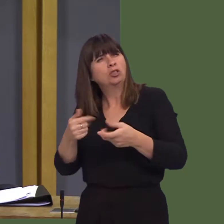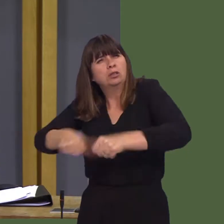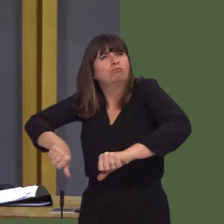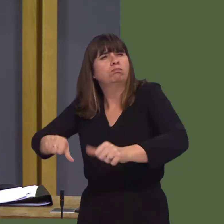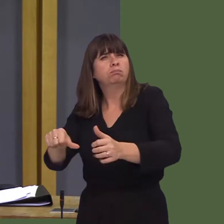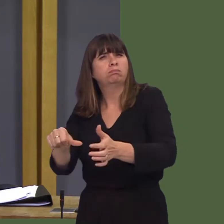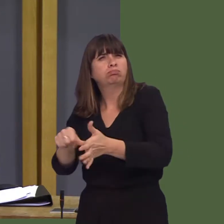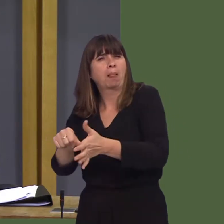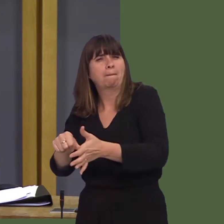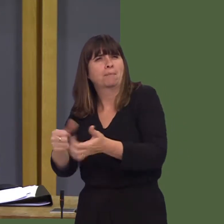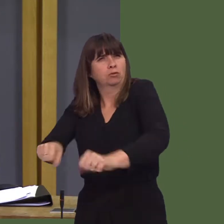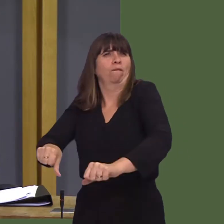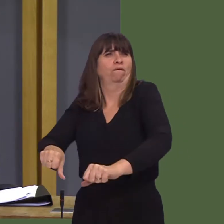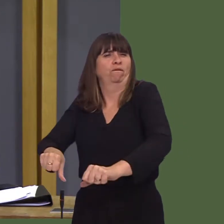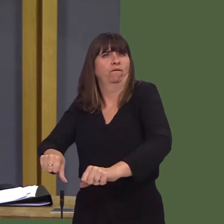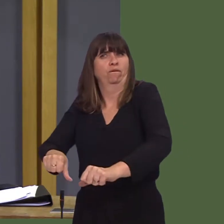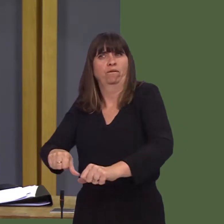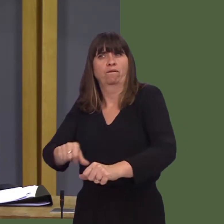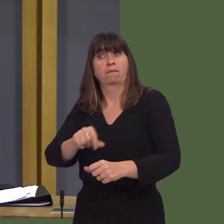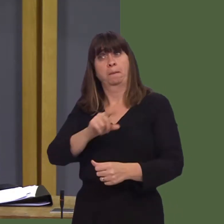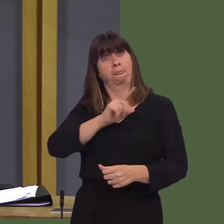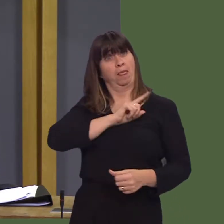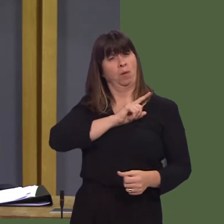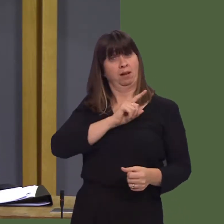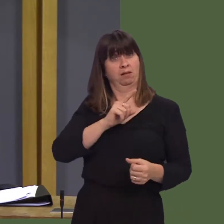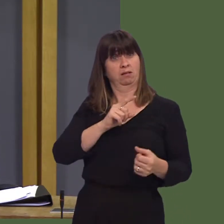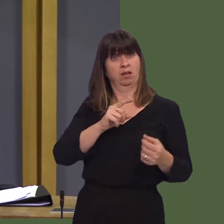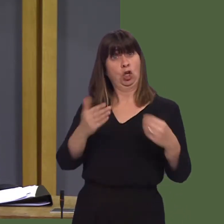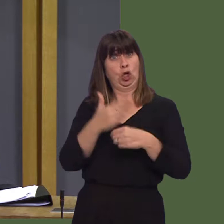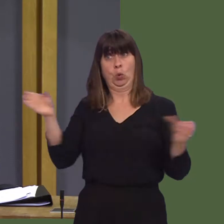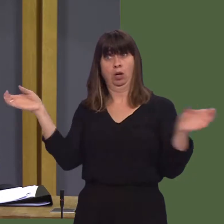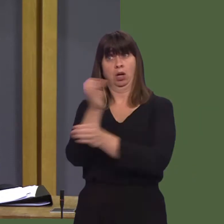over just a week after the proposed date for the debate on the decision?